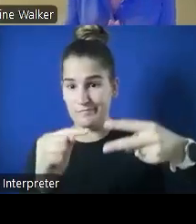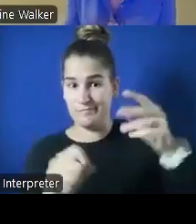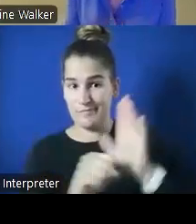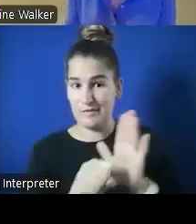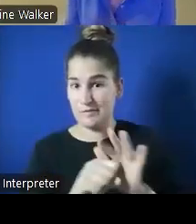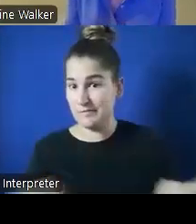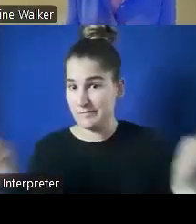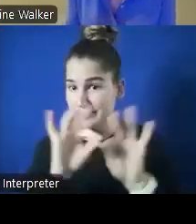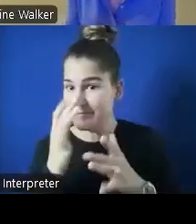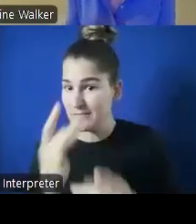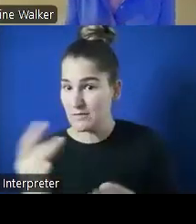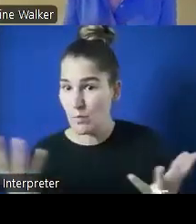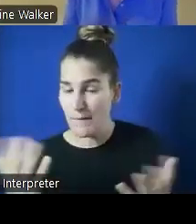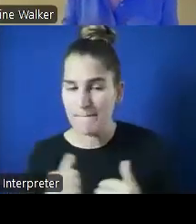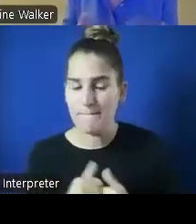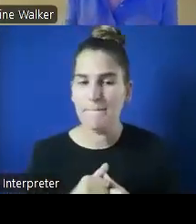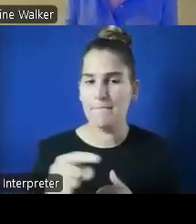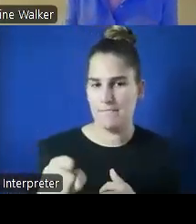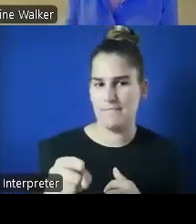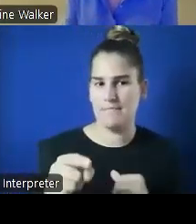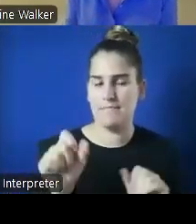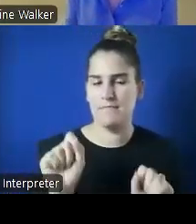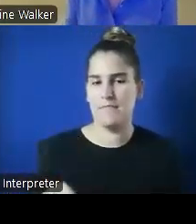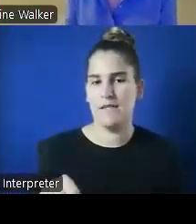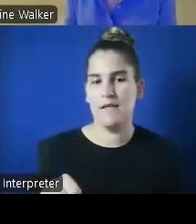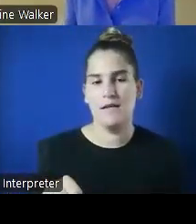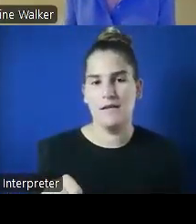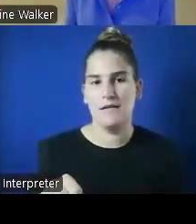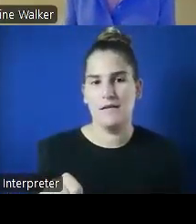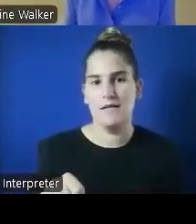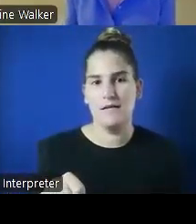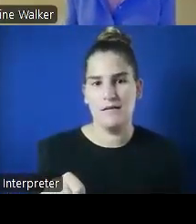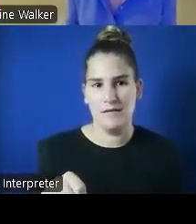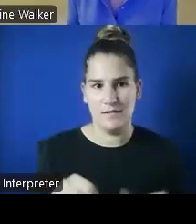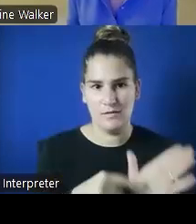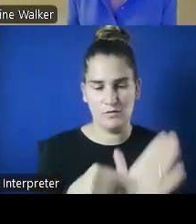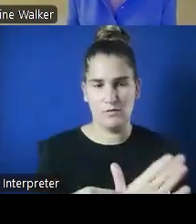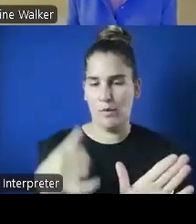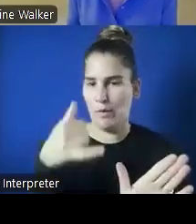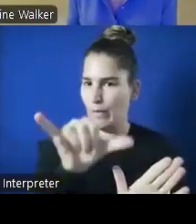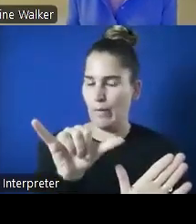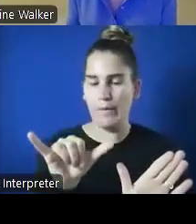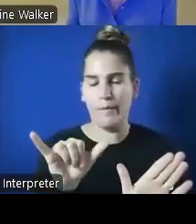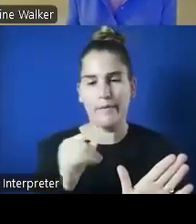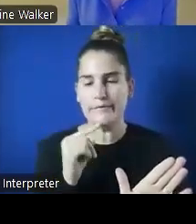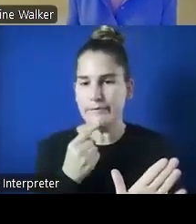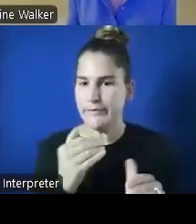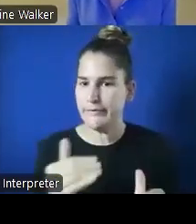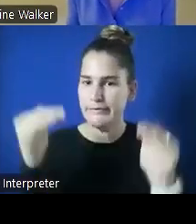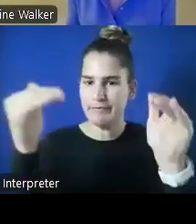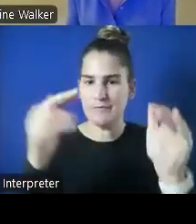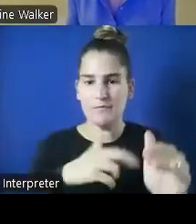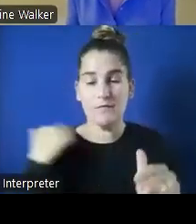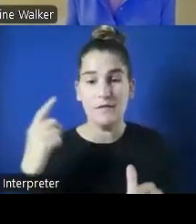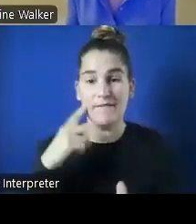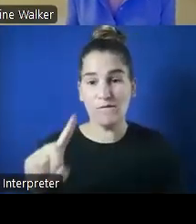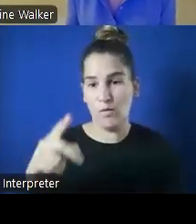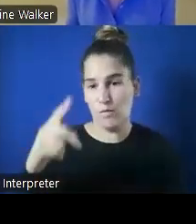they conf confer dramatically elevated risk for psychosis and for many other psychiatric disorders